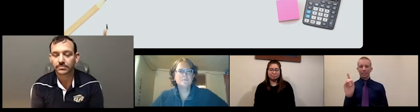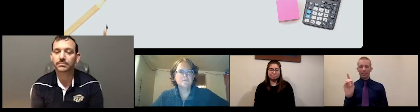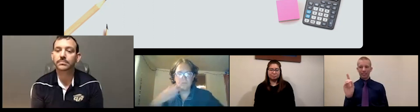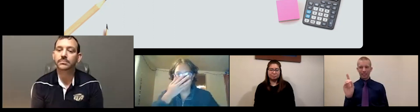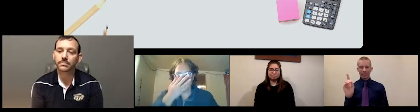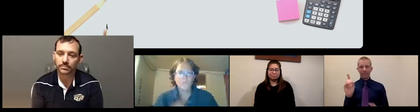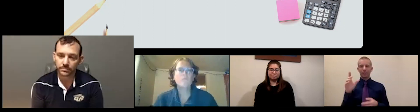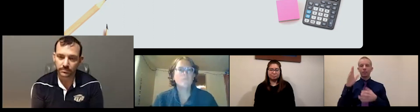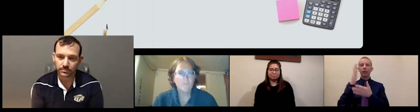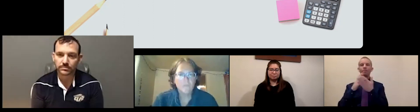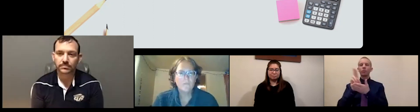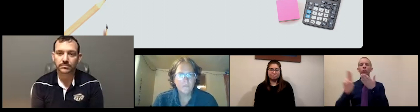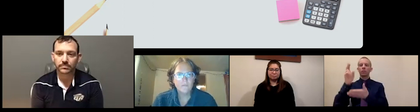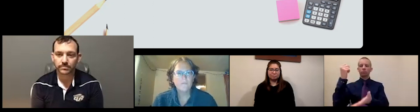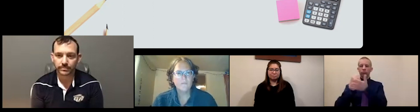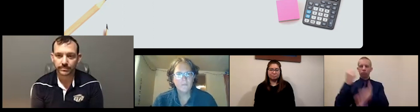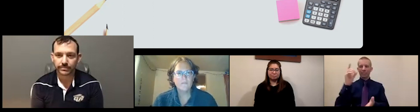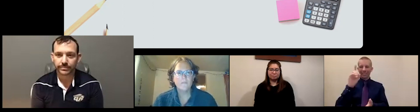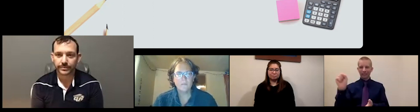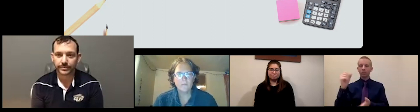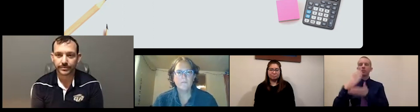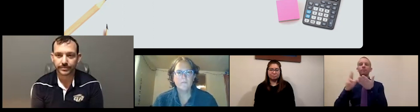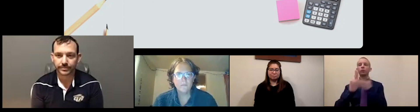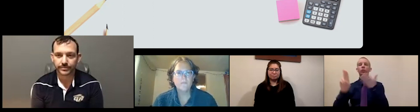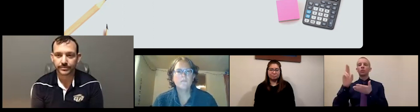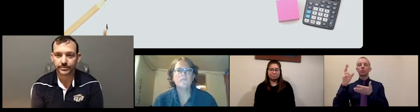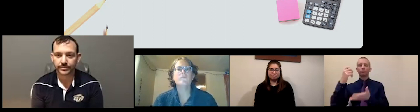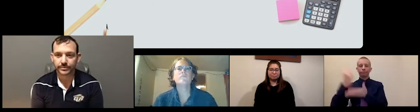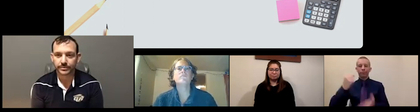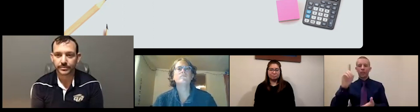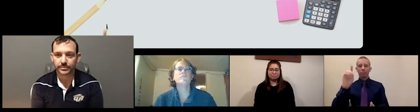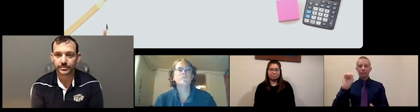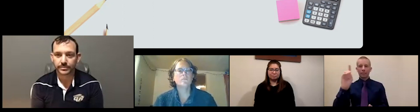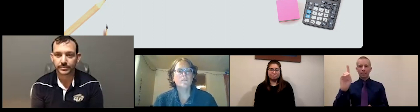Some universities are accredited for DDS, while others are for DMD.